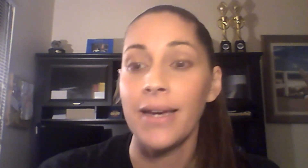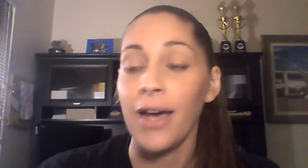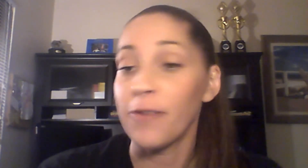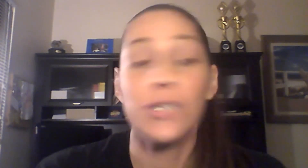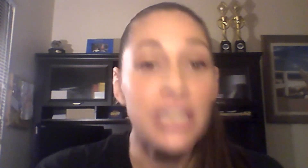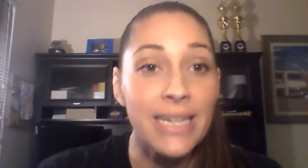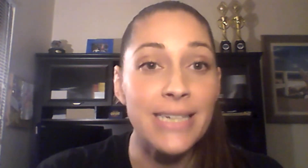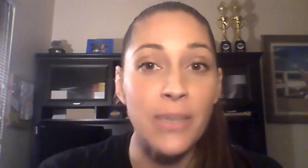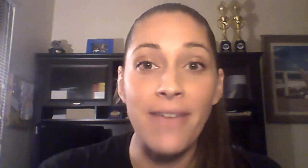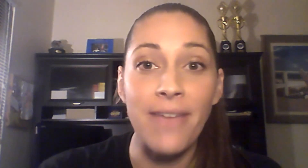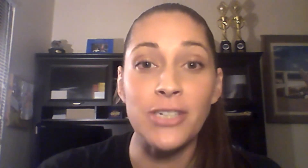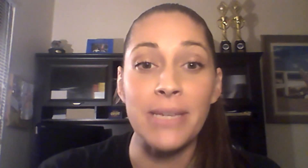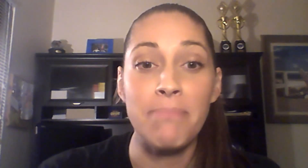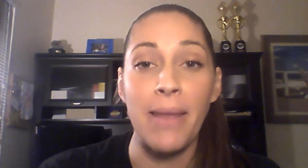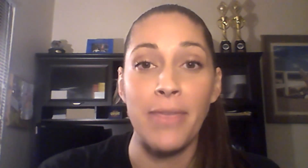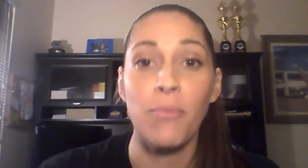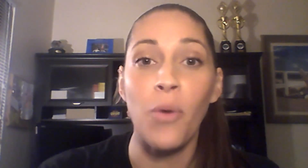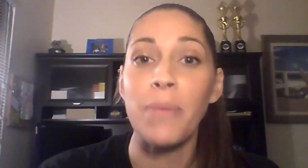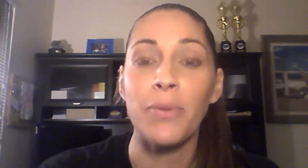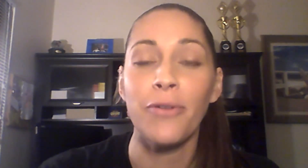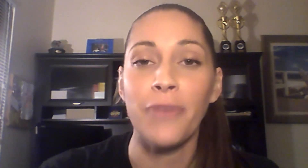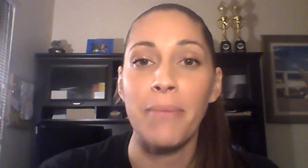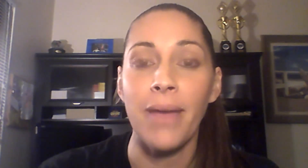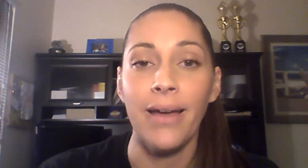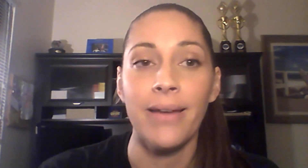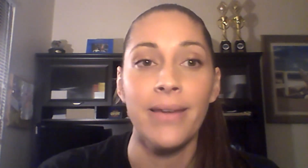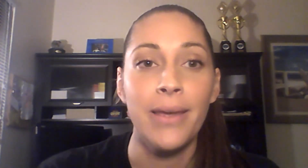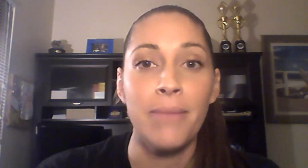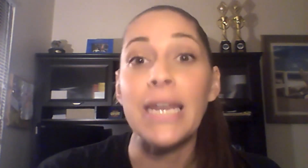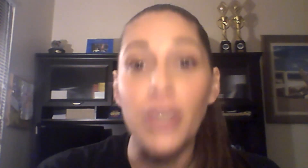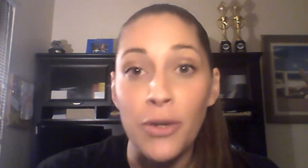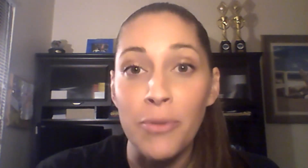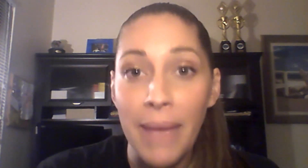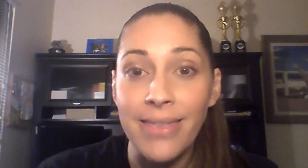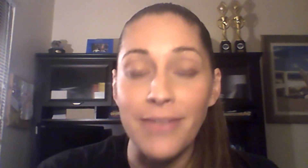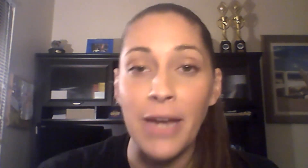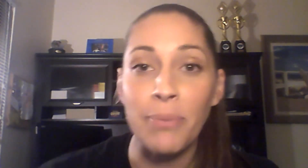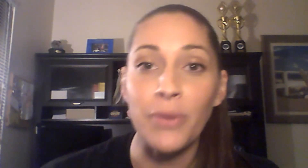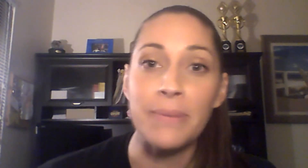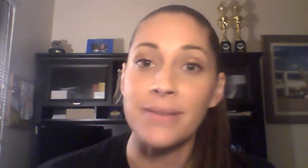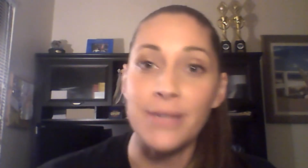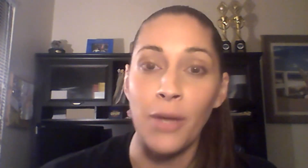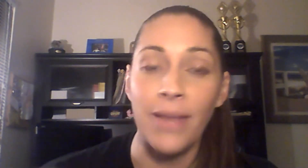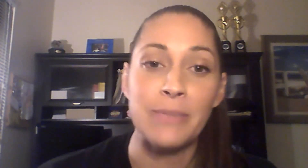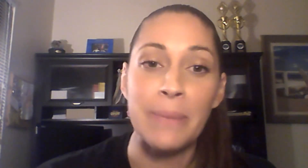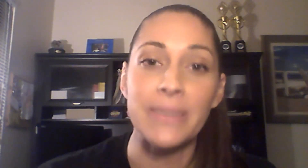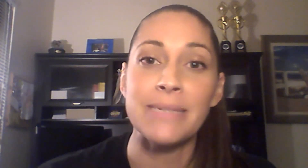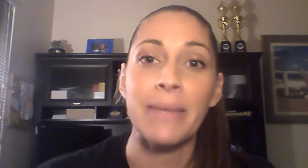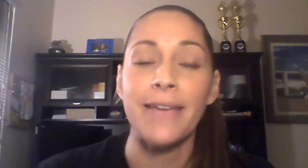So, I've actually met, I think more people from meeting you, Beth. That's kind of pulled, you know, a lot of these people into my life.